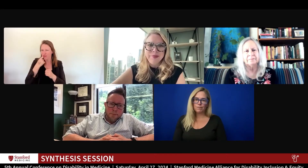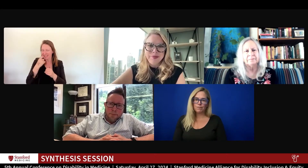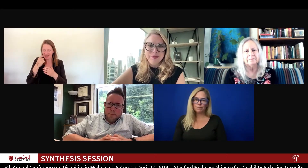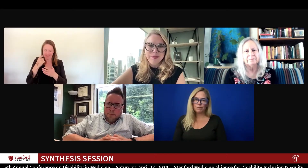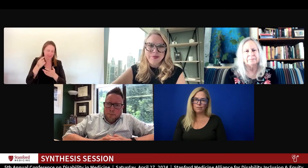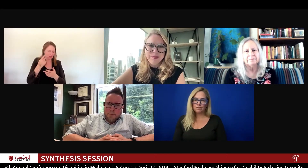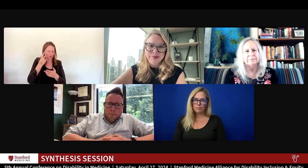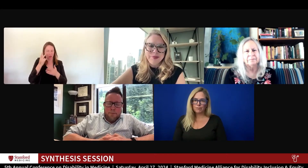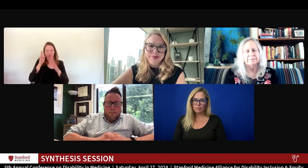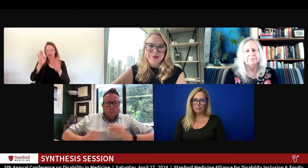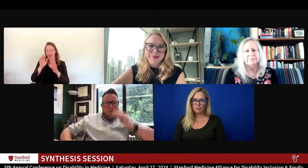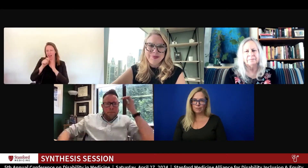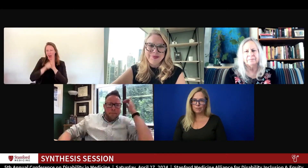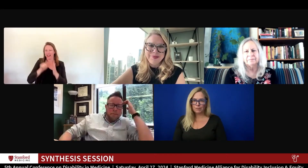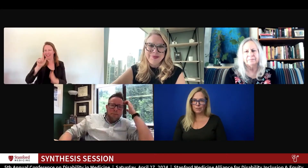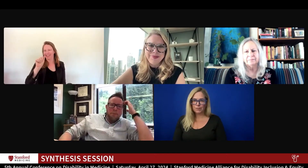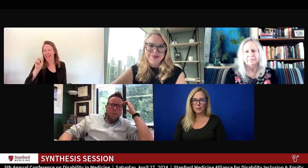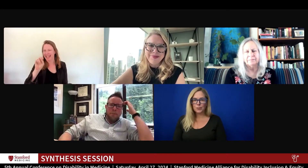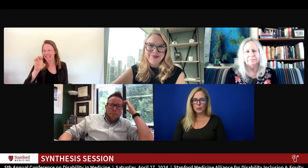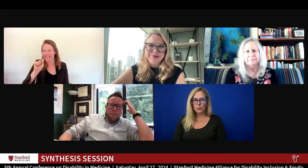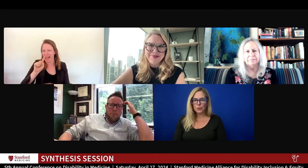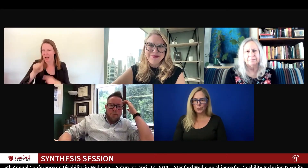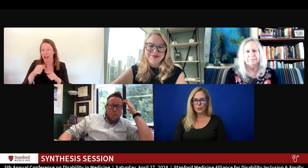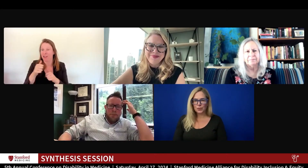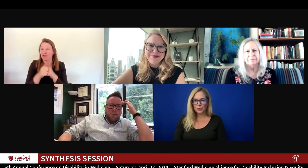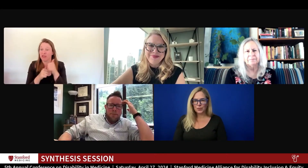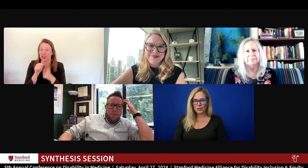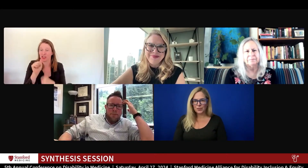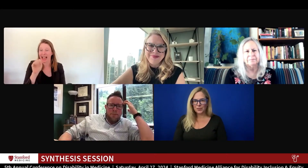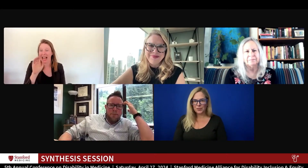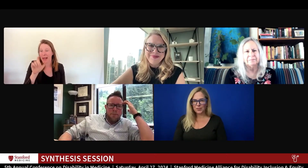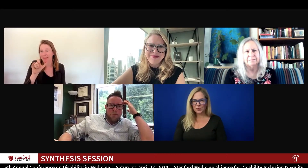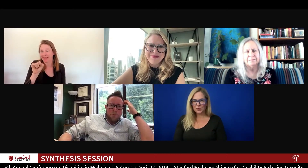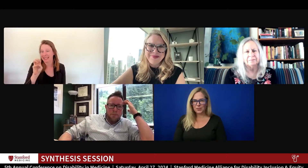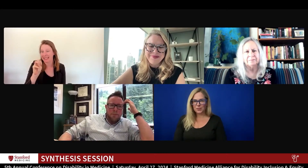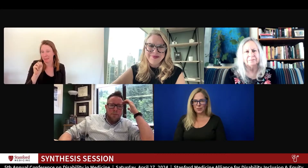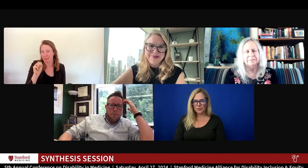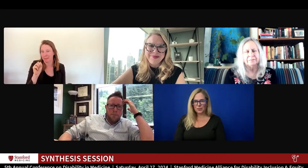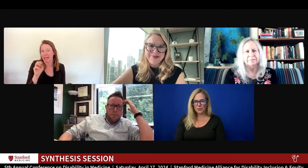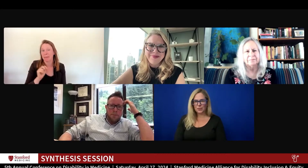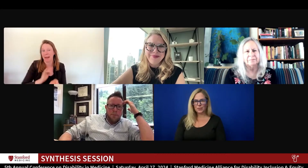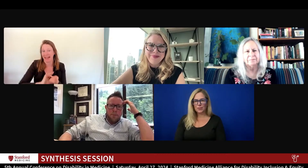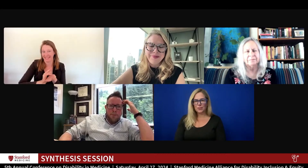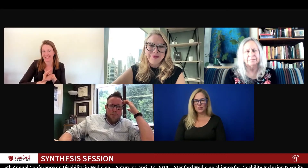So with that, I realized that well I read a recent article in The Lancet on structural